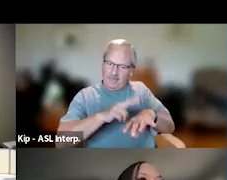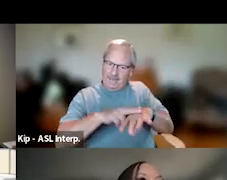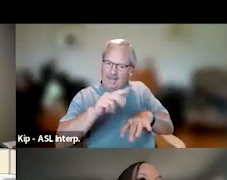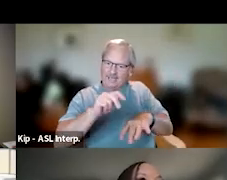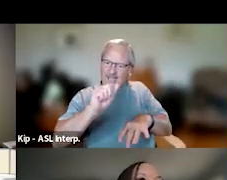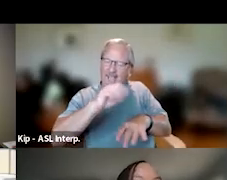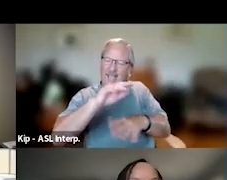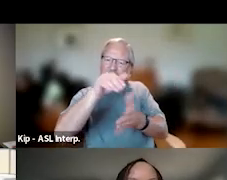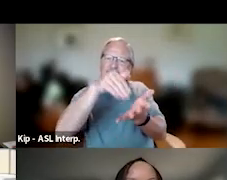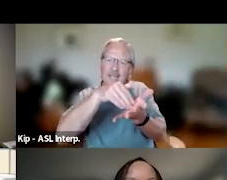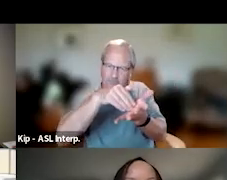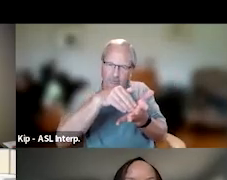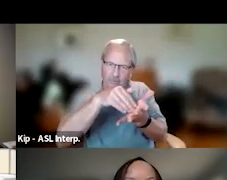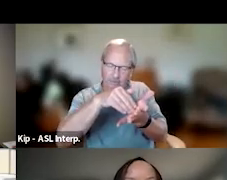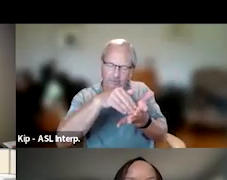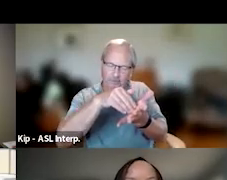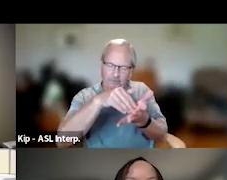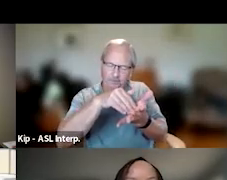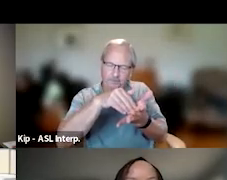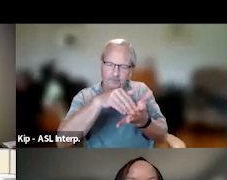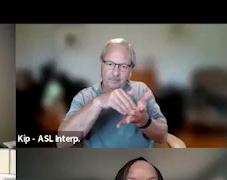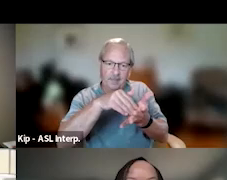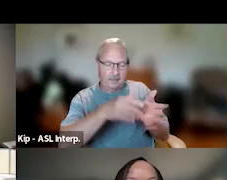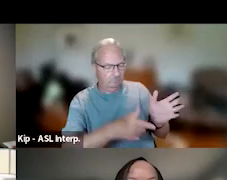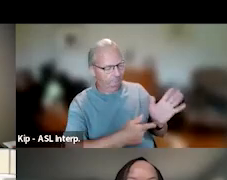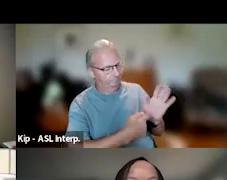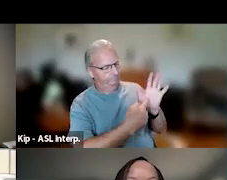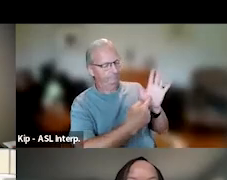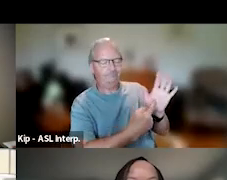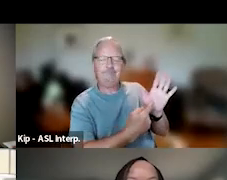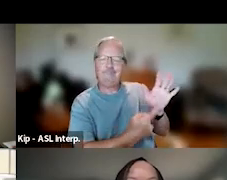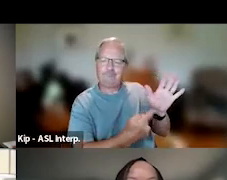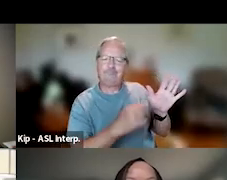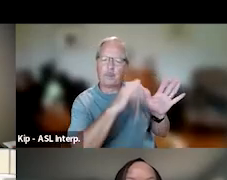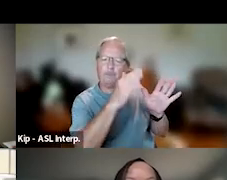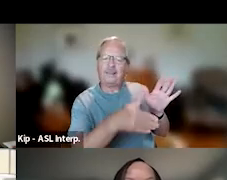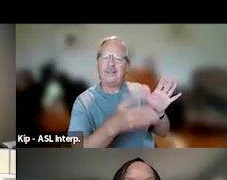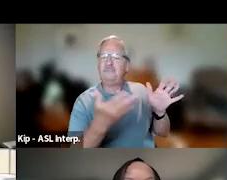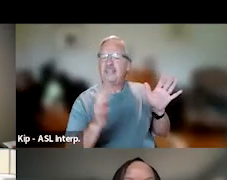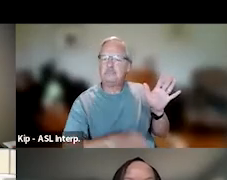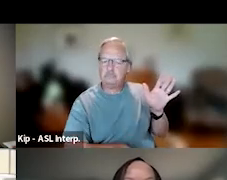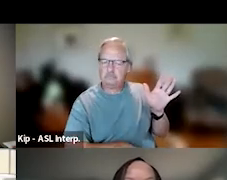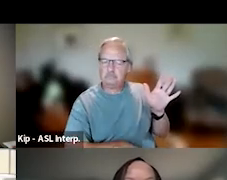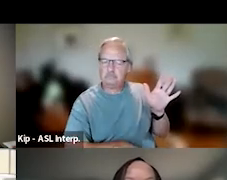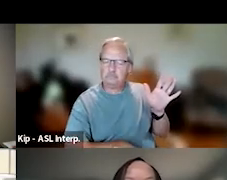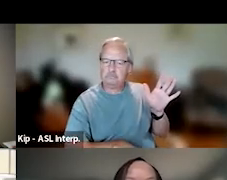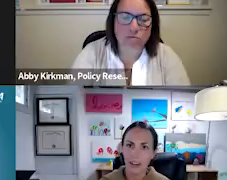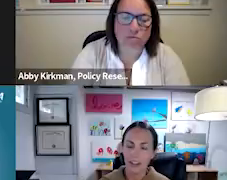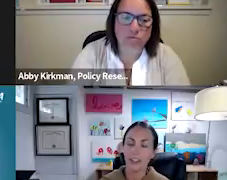and that's your SOAR certificate of completion. You file to become,